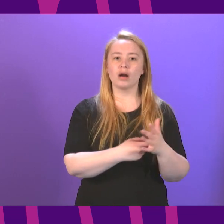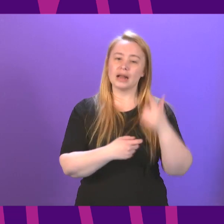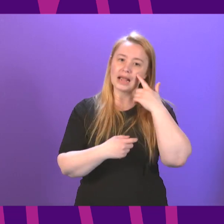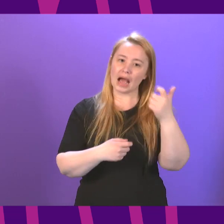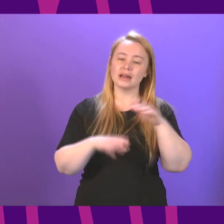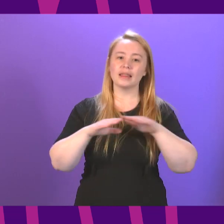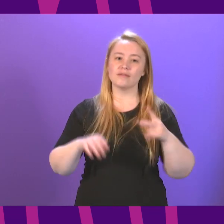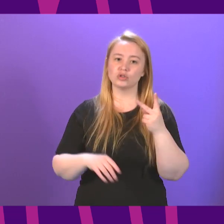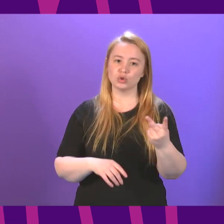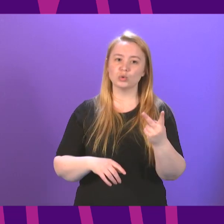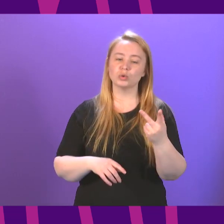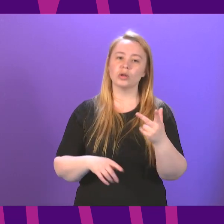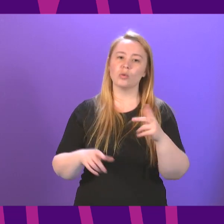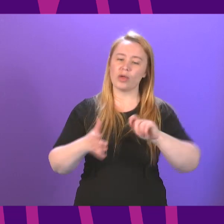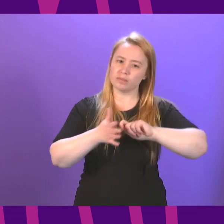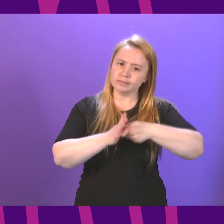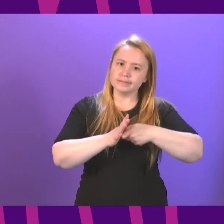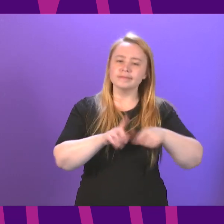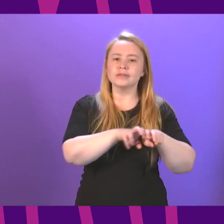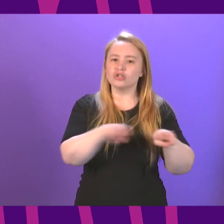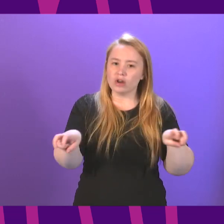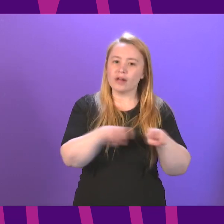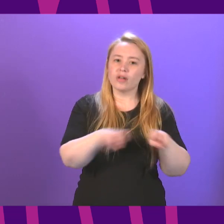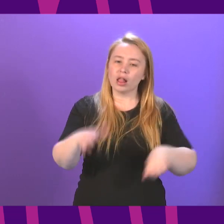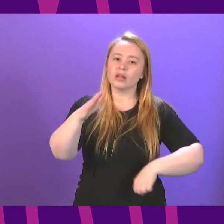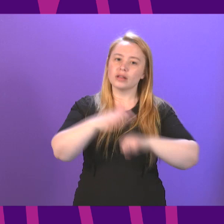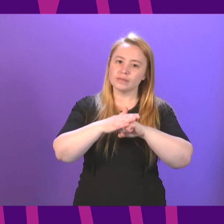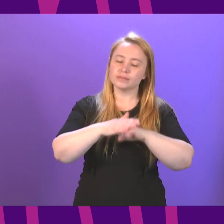Why was the consultation not undertaken before last week’s announcement?